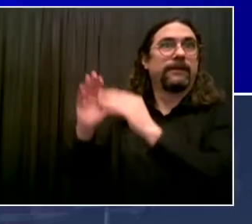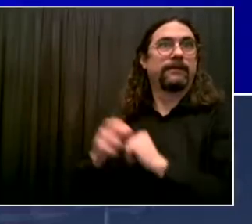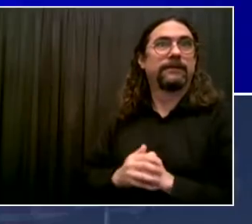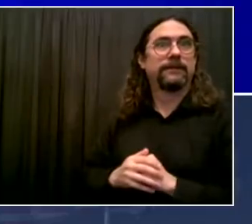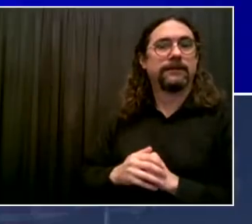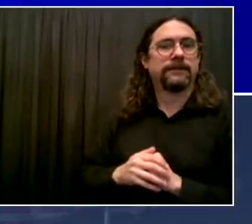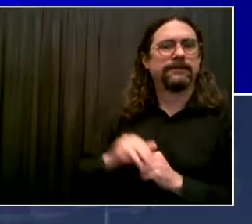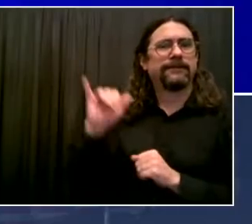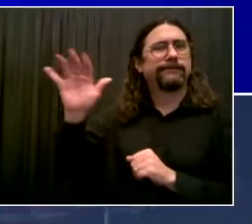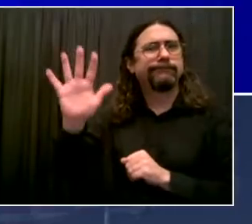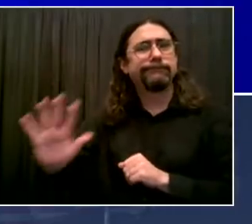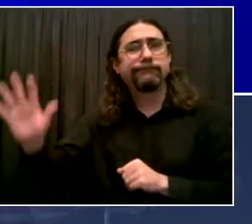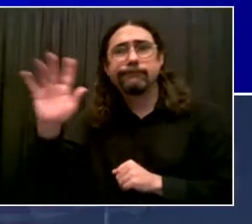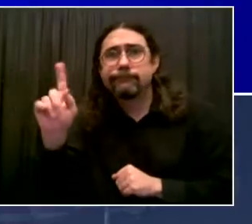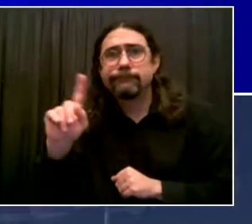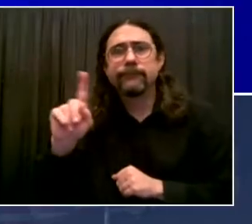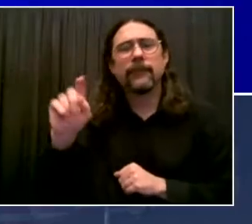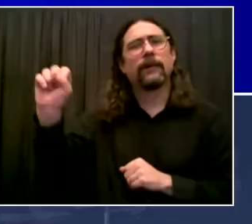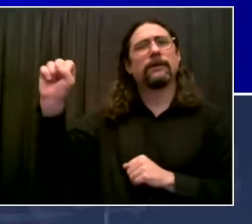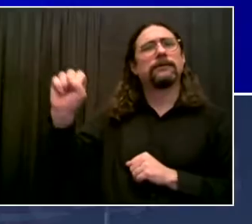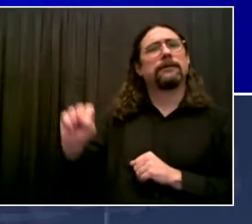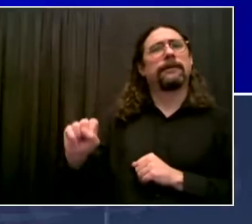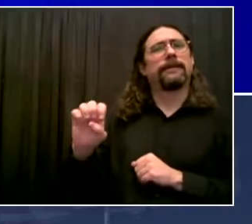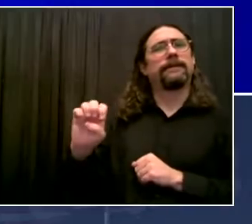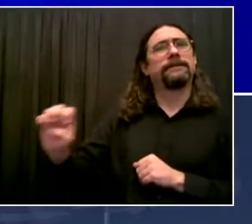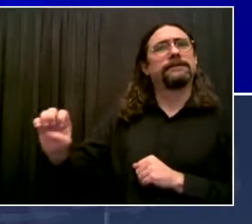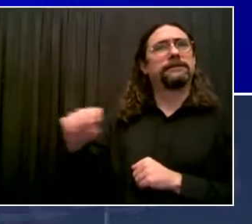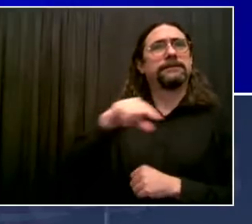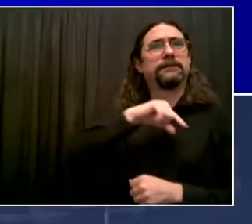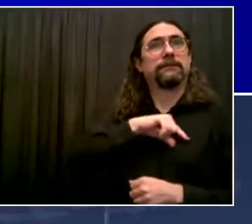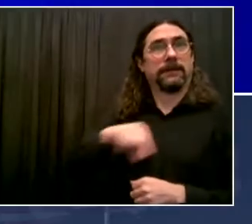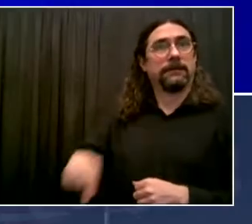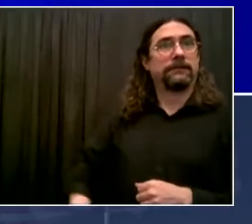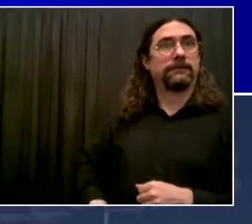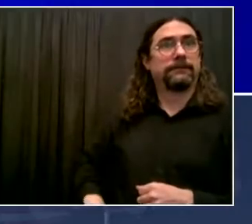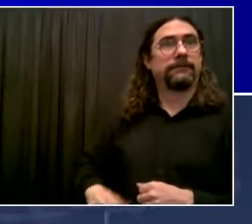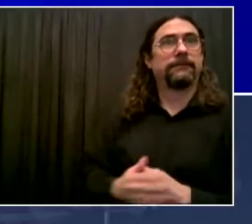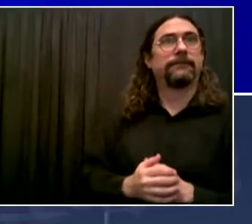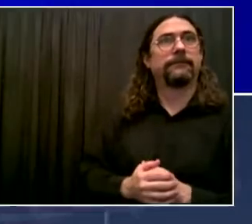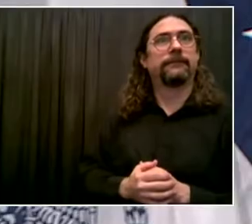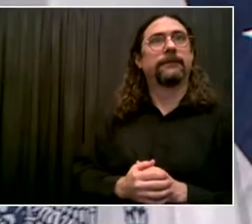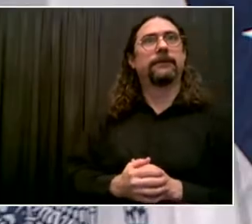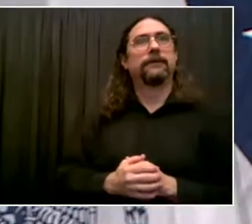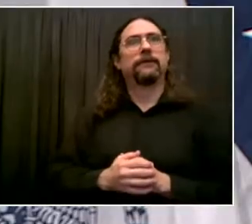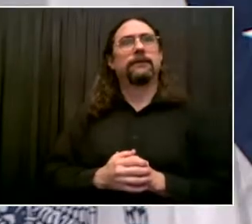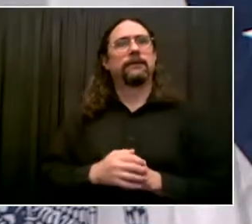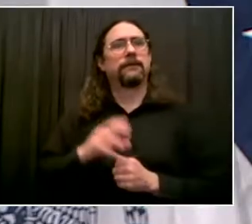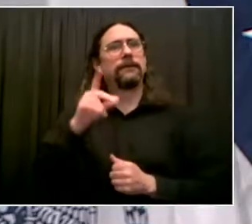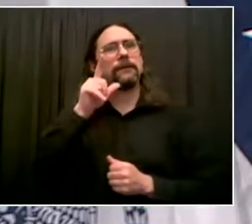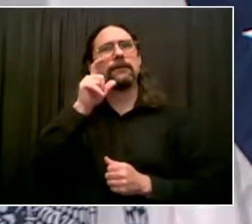BE ABLE TO PROVIDE THE SUPPORT TO THE COMMUNITY INO SUTASHET QUEENS.